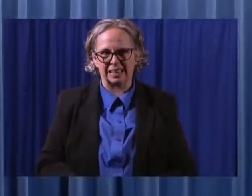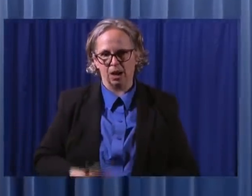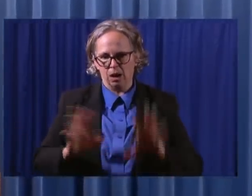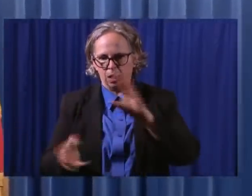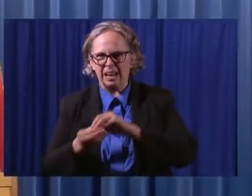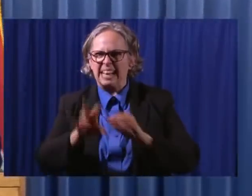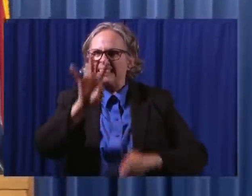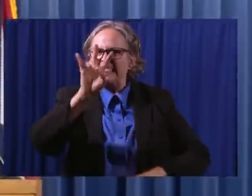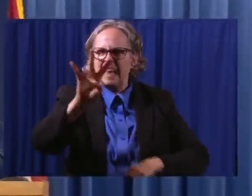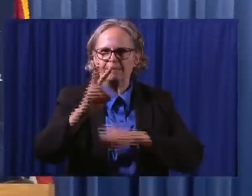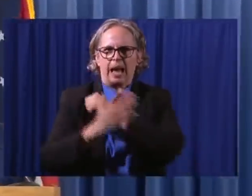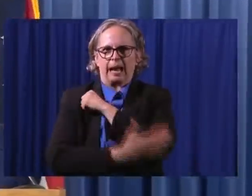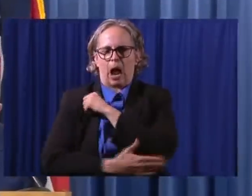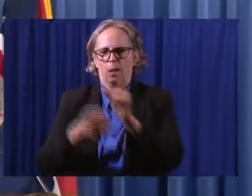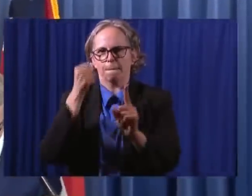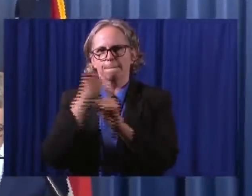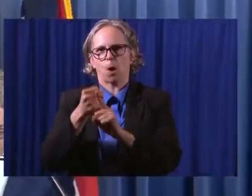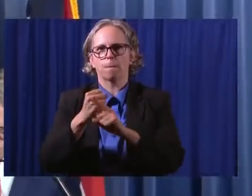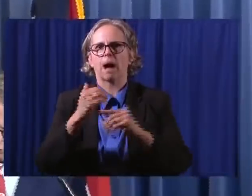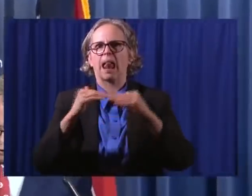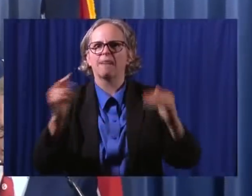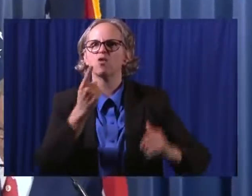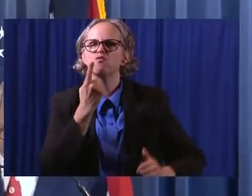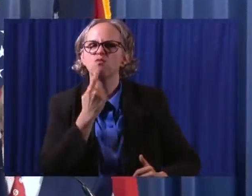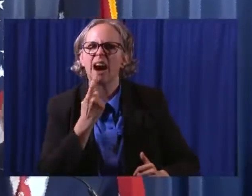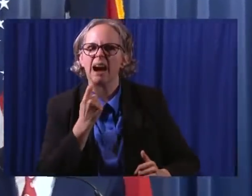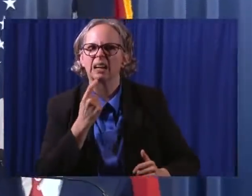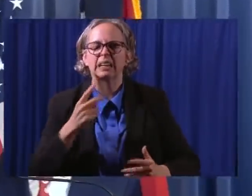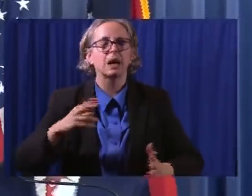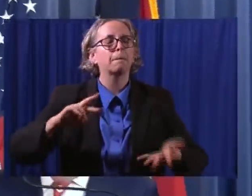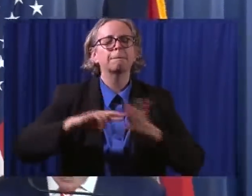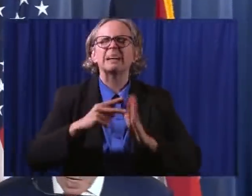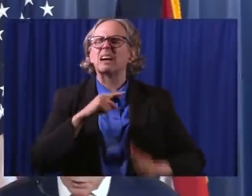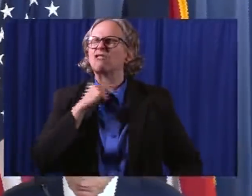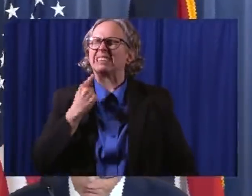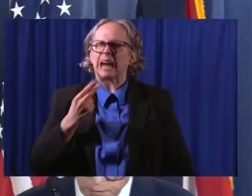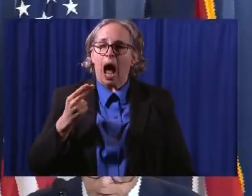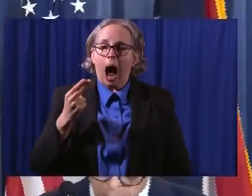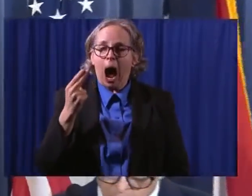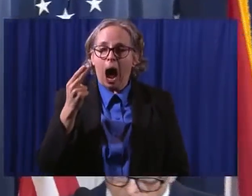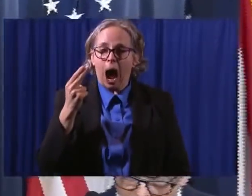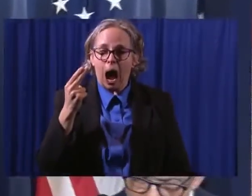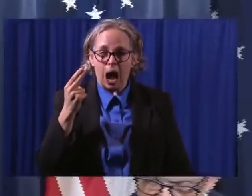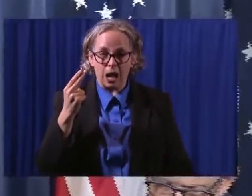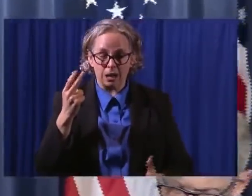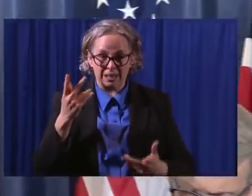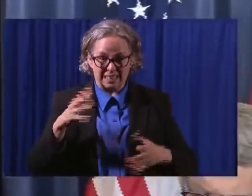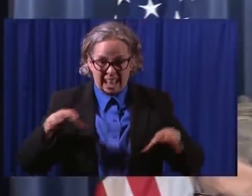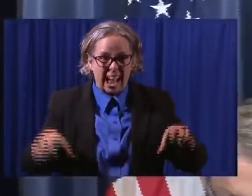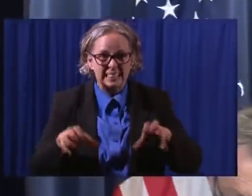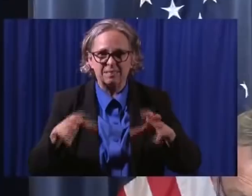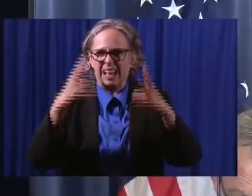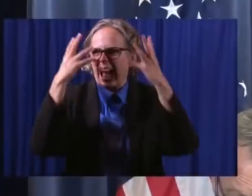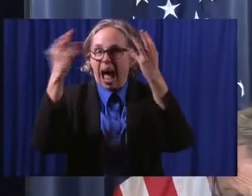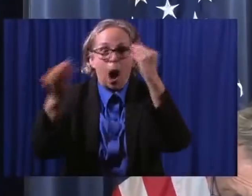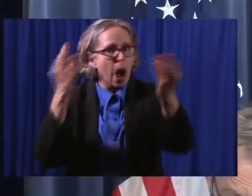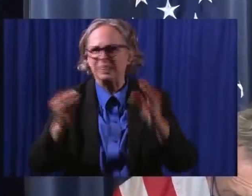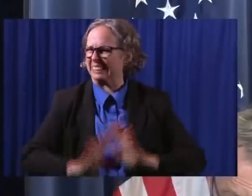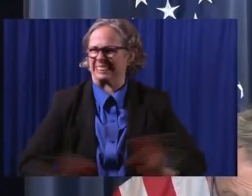COUNTY HAS TRIGGERED FOUR OR FIVE OF THE SEVEN INDICATORS. THERE IS A VERY HIGH EXPOSURE AND SPREAD. THERE ARE CURRENTLY SEVEN OHIO COUNTIES AT LEVEL III.